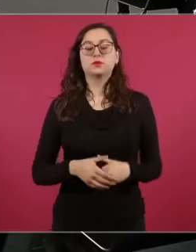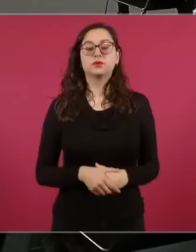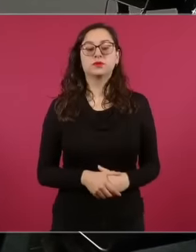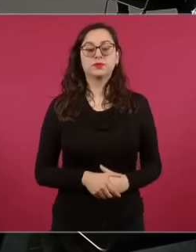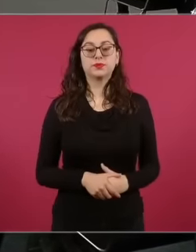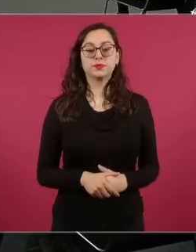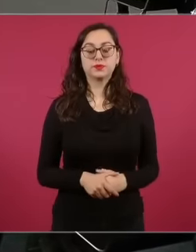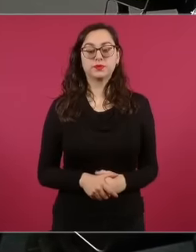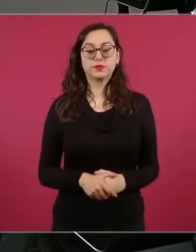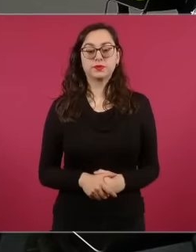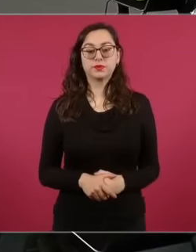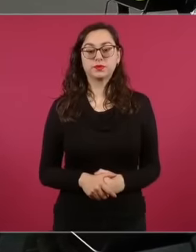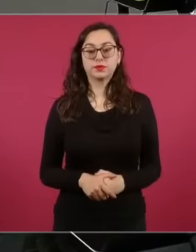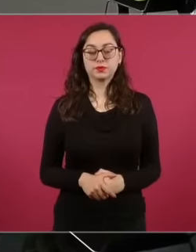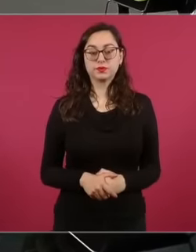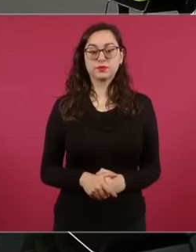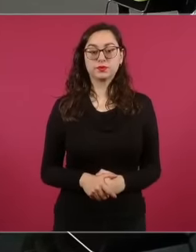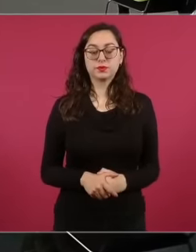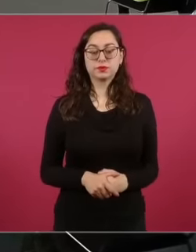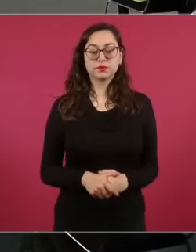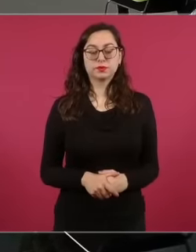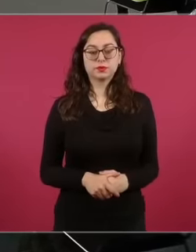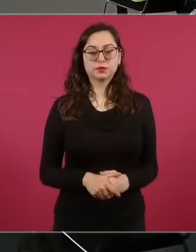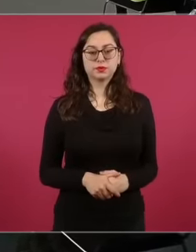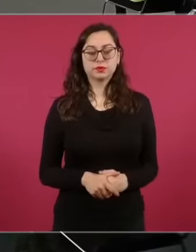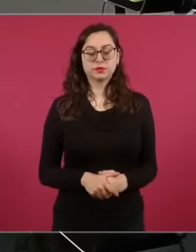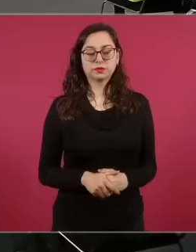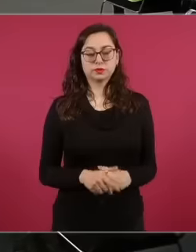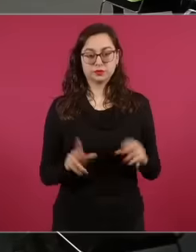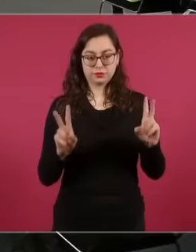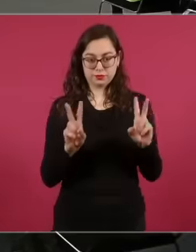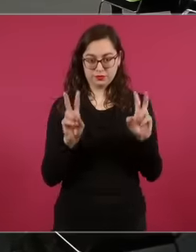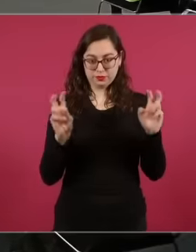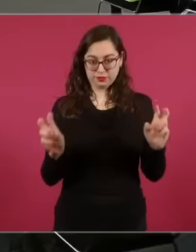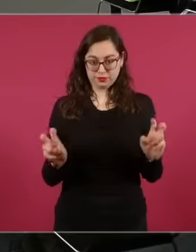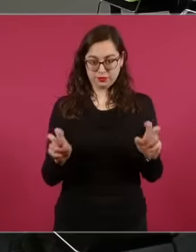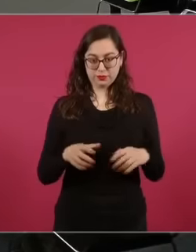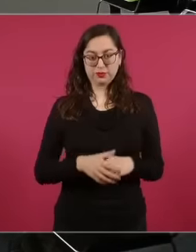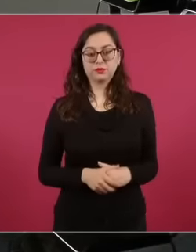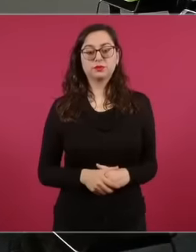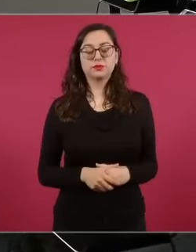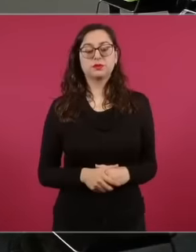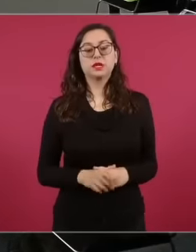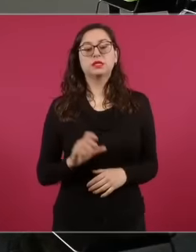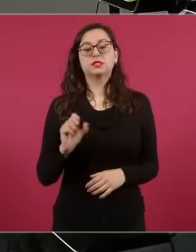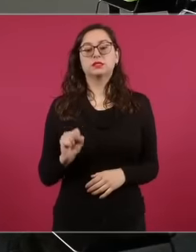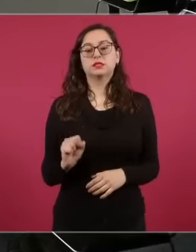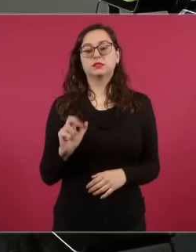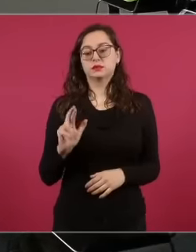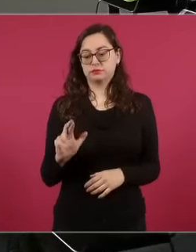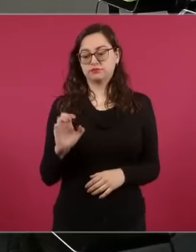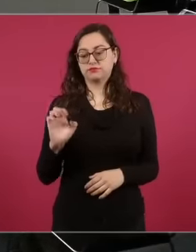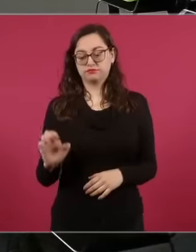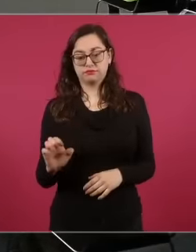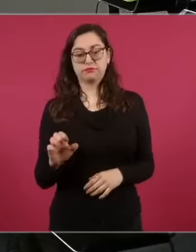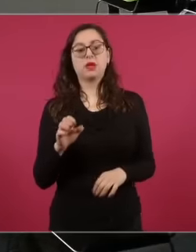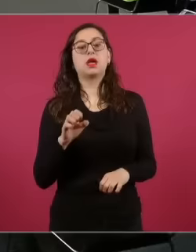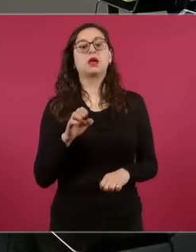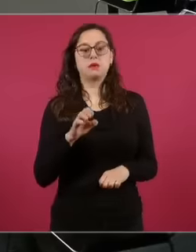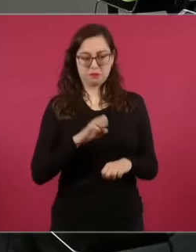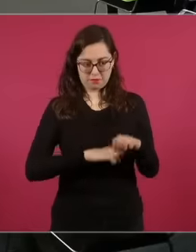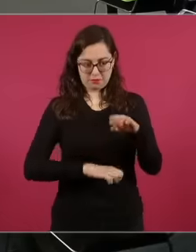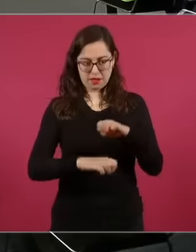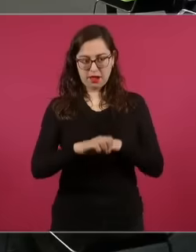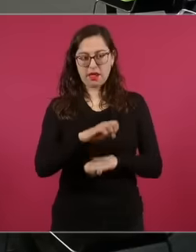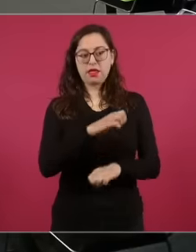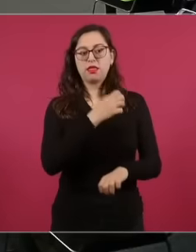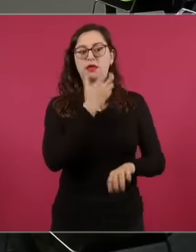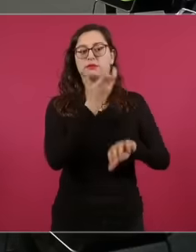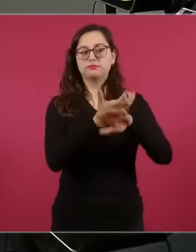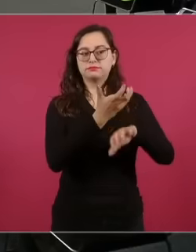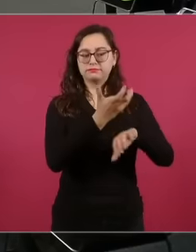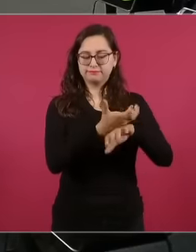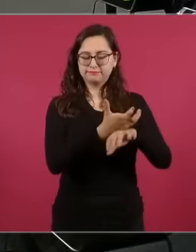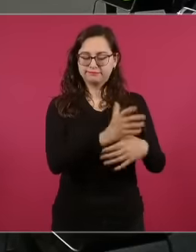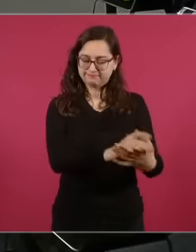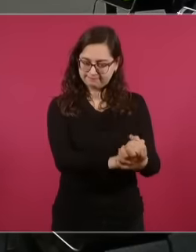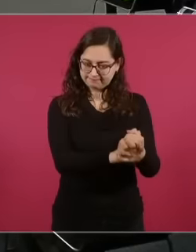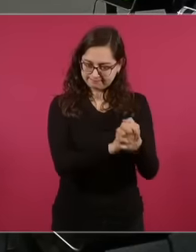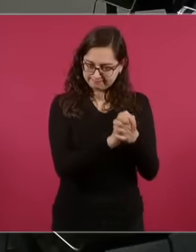Foreign Affairs greets the Embassy of the United States of America in the United